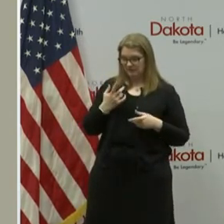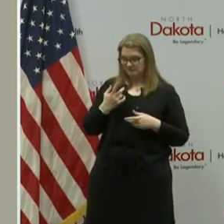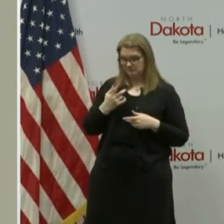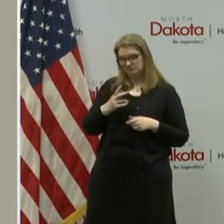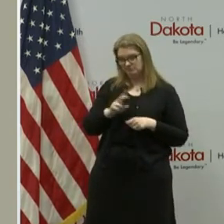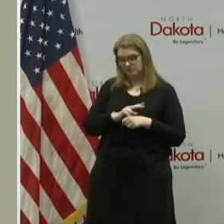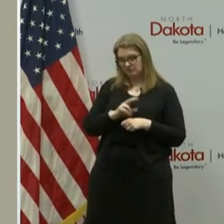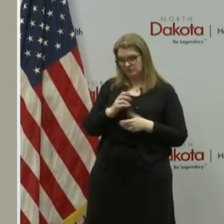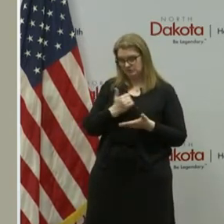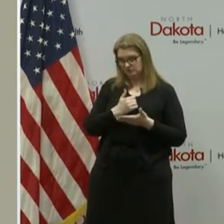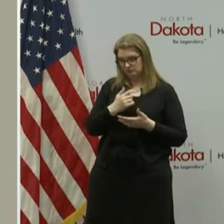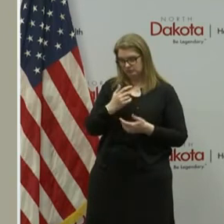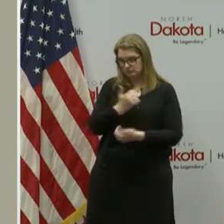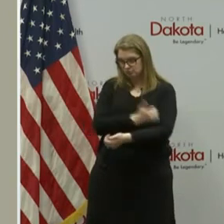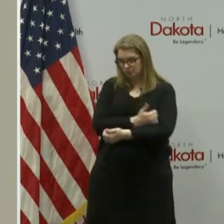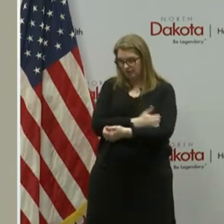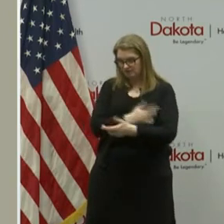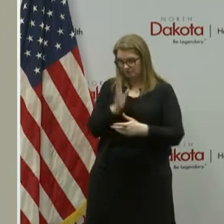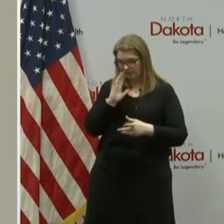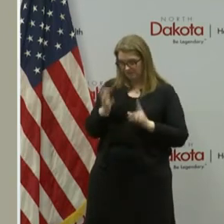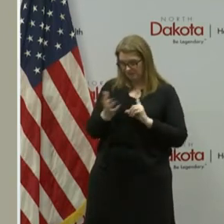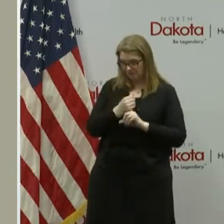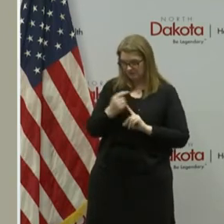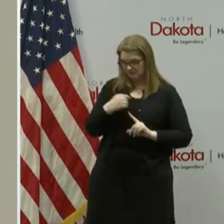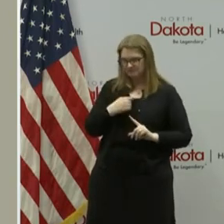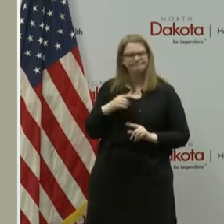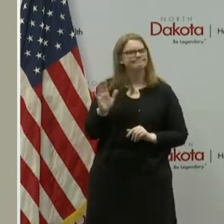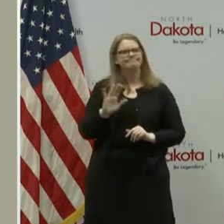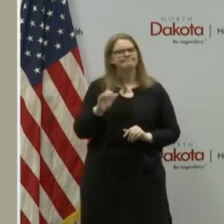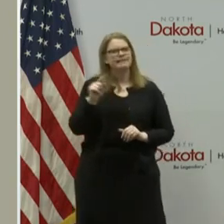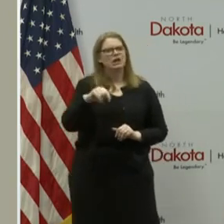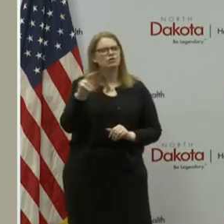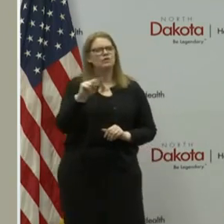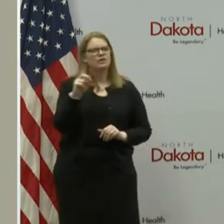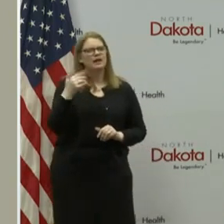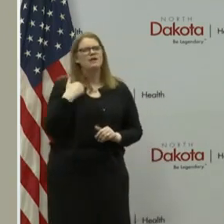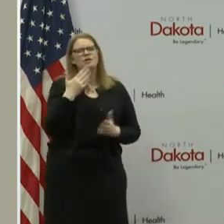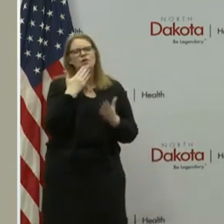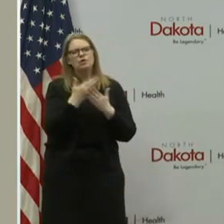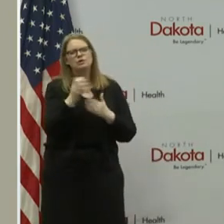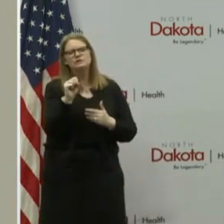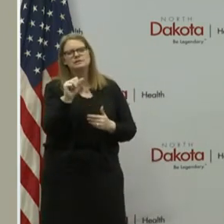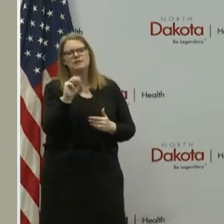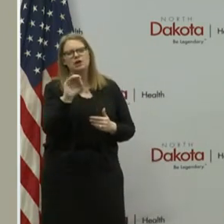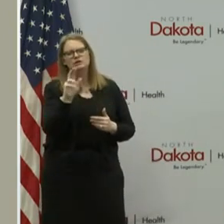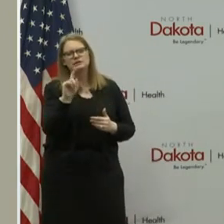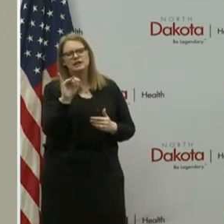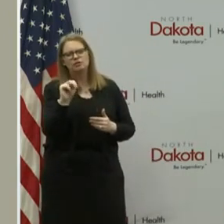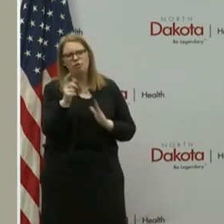CALLING 911 BECAUSE, HEY, YOU KNOW, I'M USING DRUGS, WHAT'S GOING TO HAPPEN, AM I GOING TO GET ARRESTED. IN NORTH DAKOTA, WE HAVE GOOD